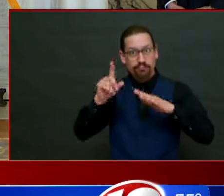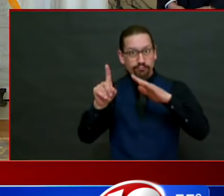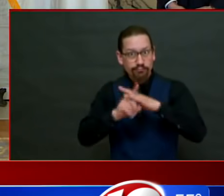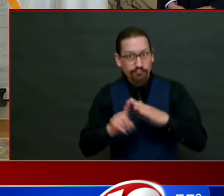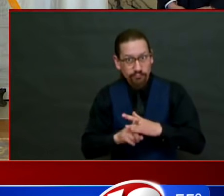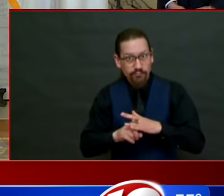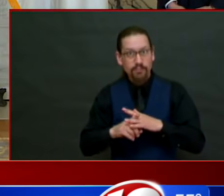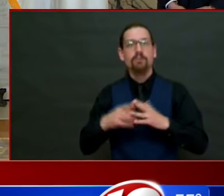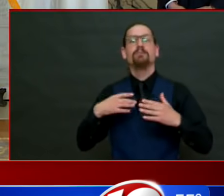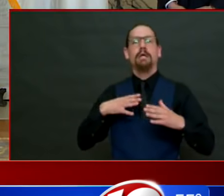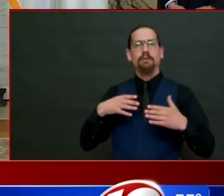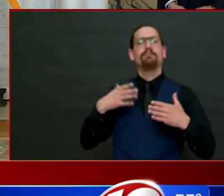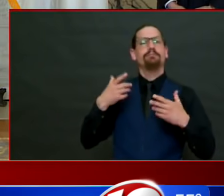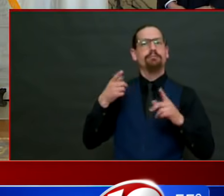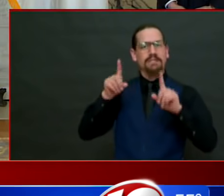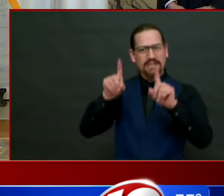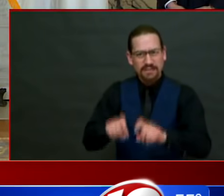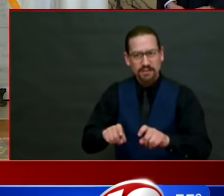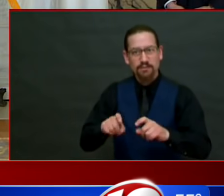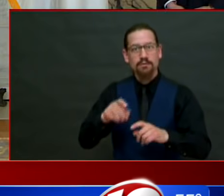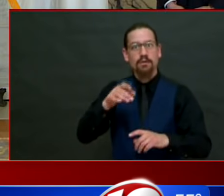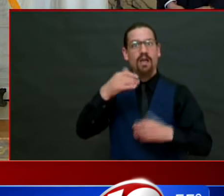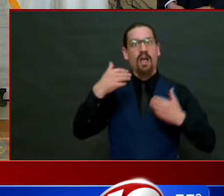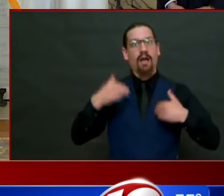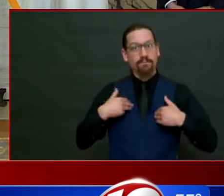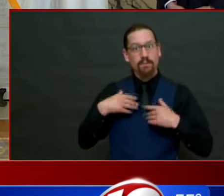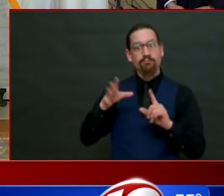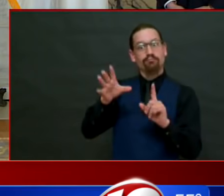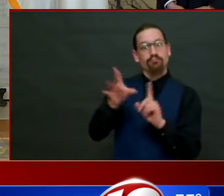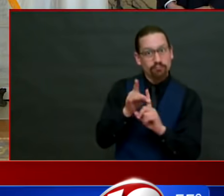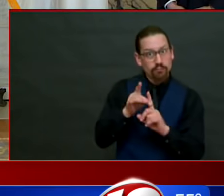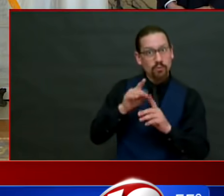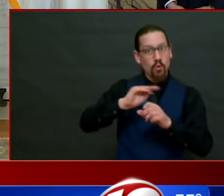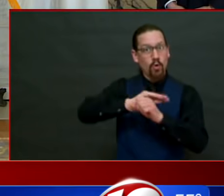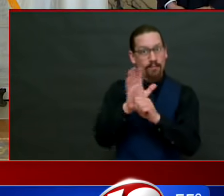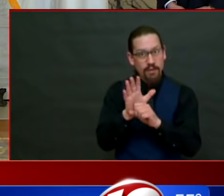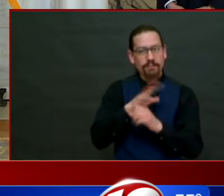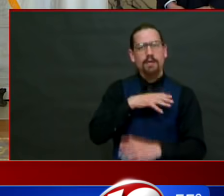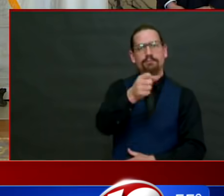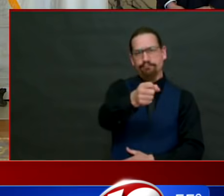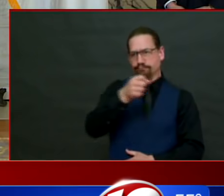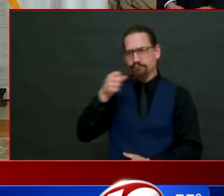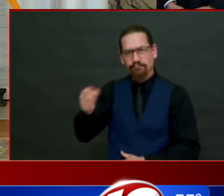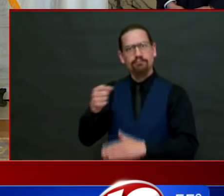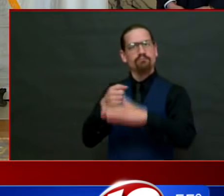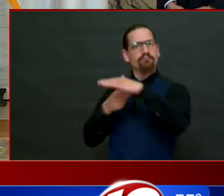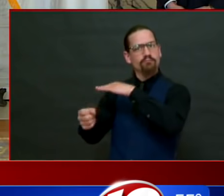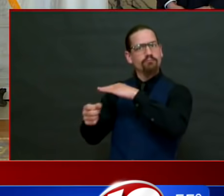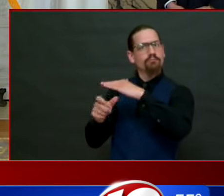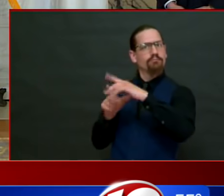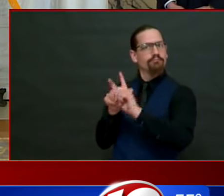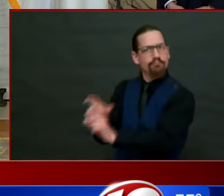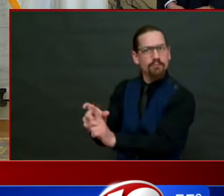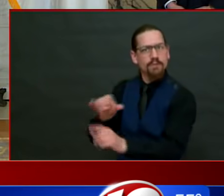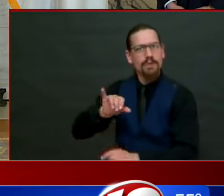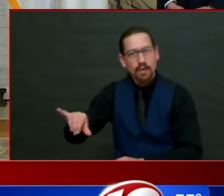QUICKLY PINPOINTING WHO IS INFECTED, GET THEM INTO ISOLATION, TEST EVERYONE THEY